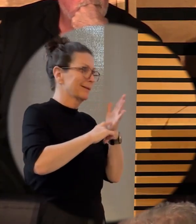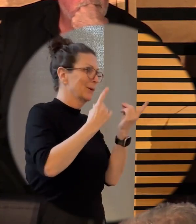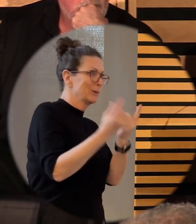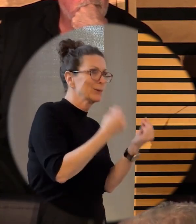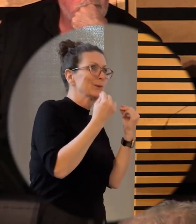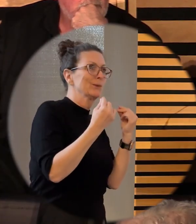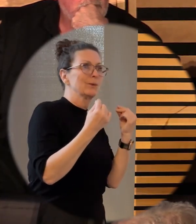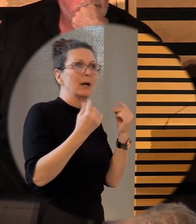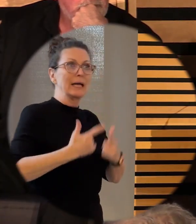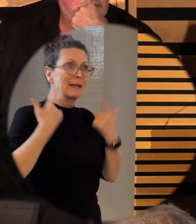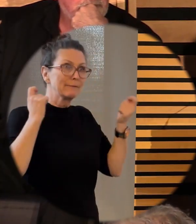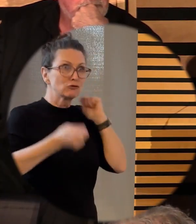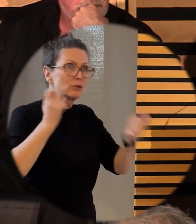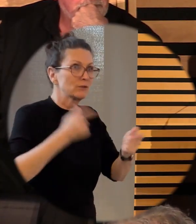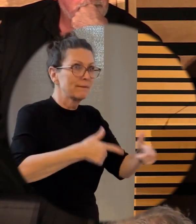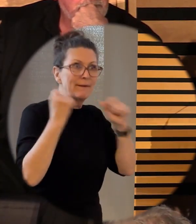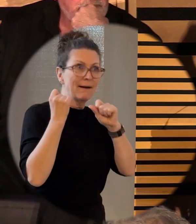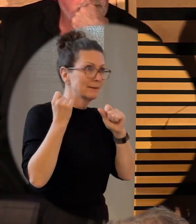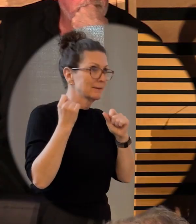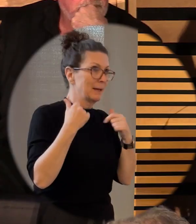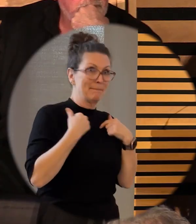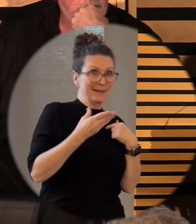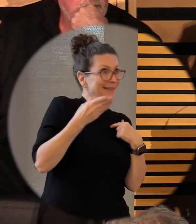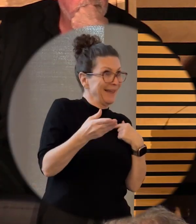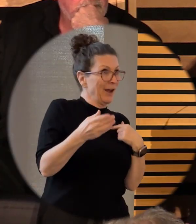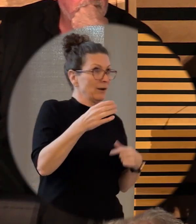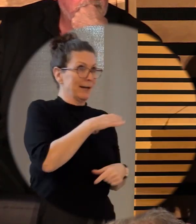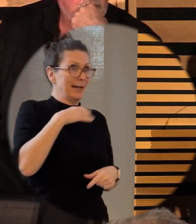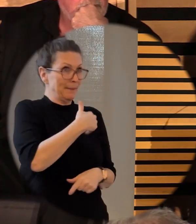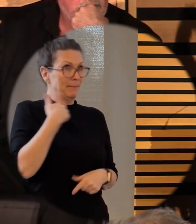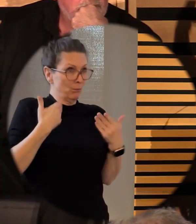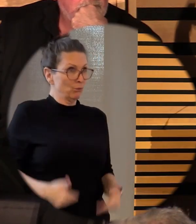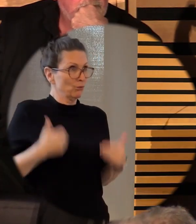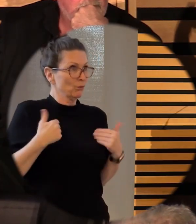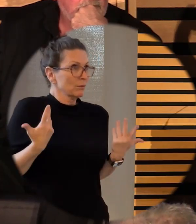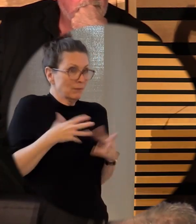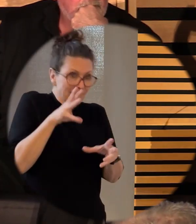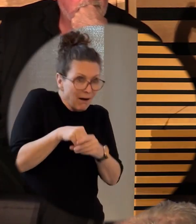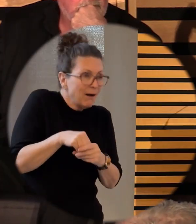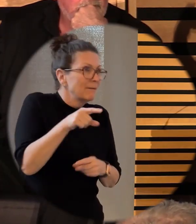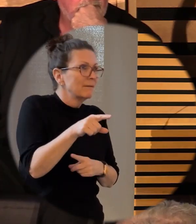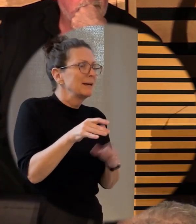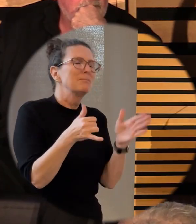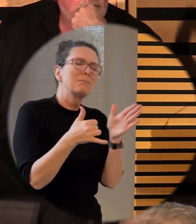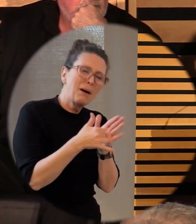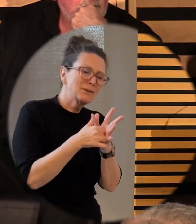things change quickly. And I I know this. I was there. I was at the cabinet table. You you can't